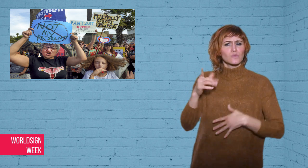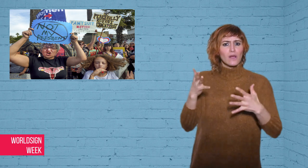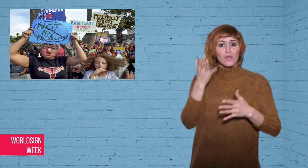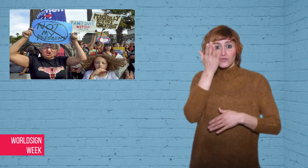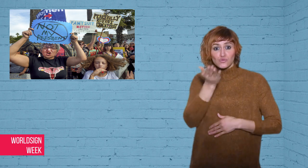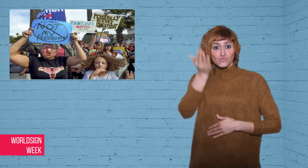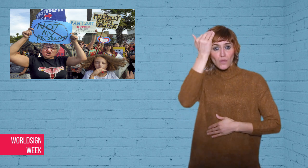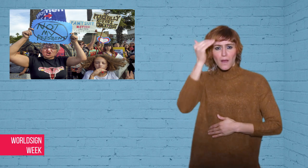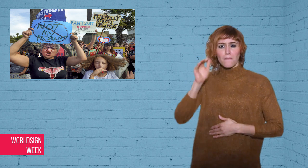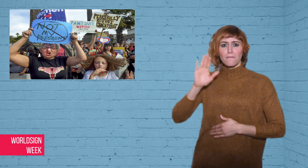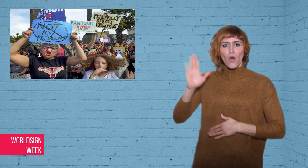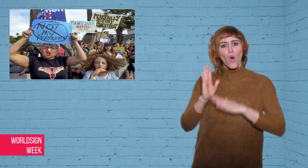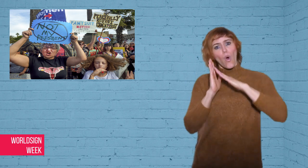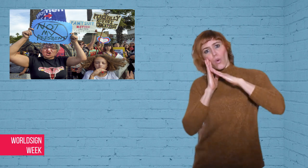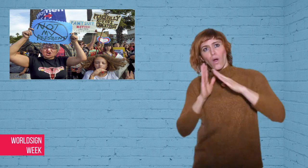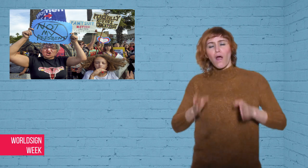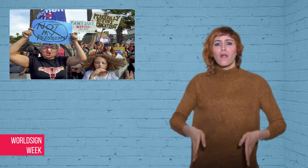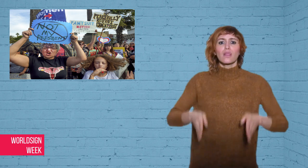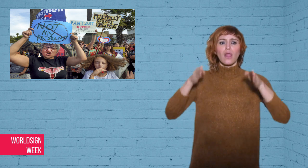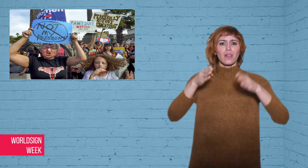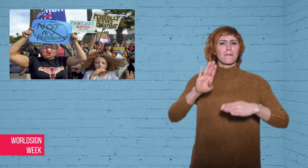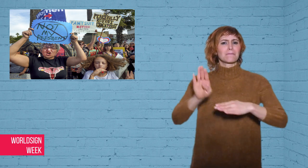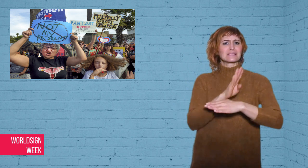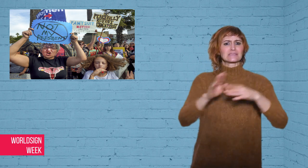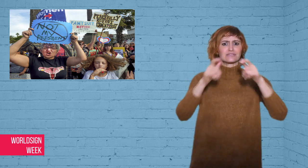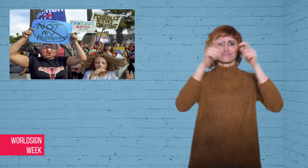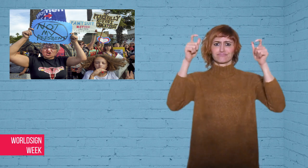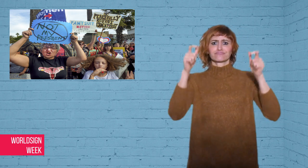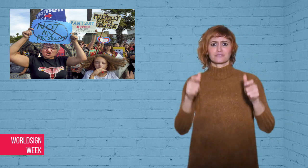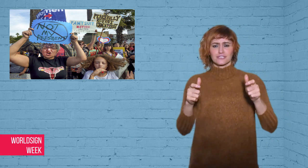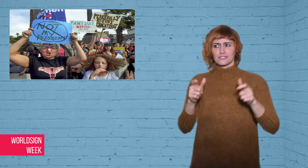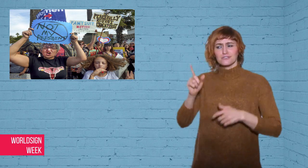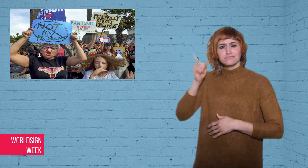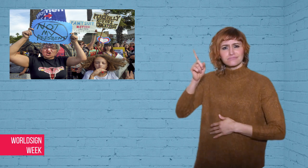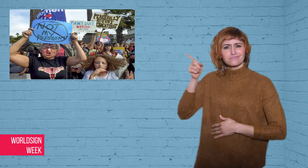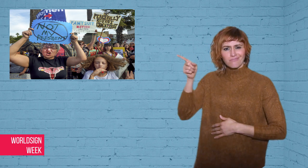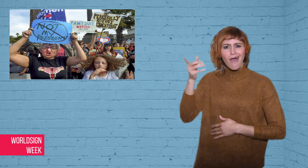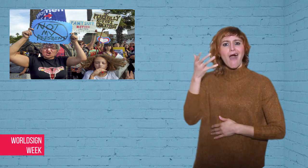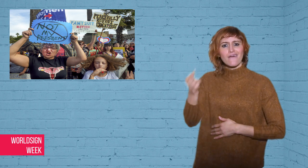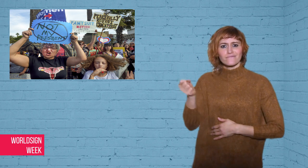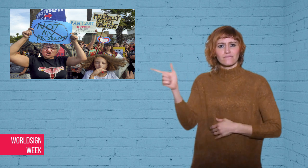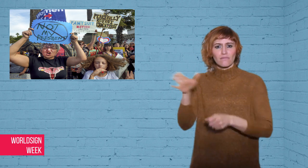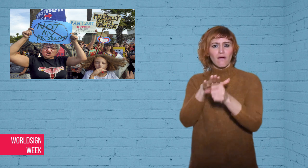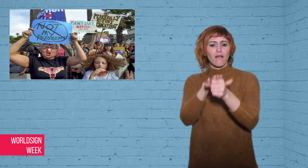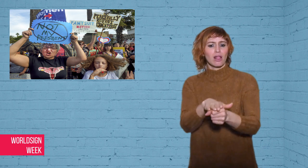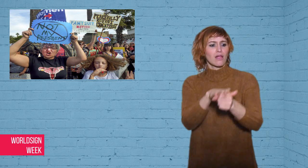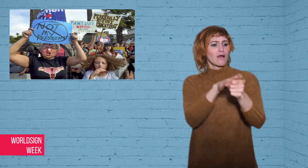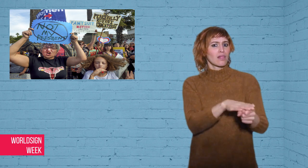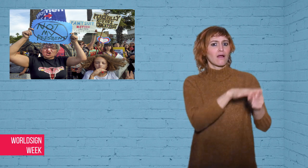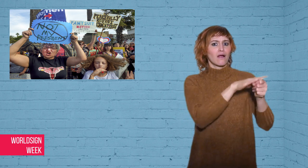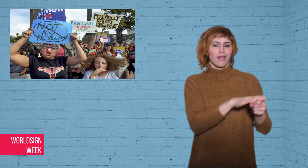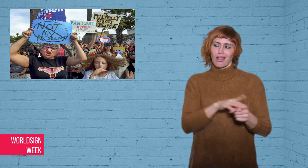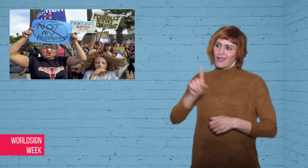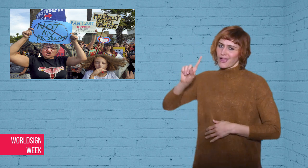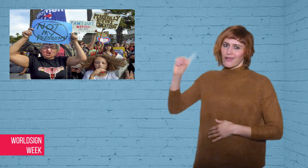against the Trump Hotel corporation.